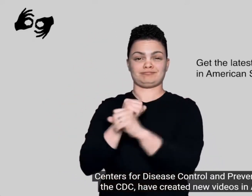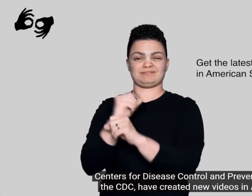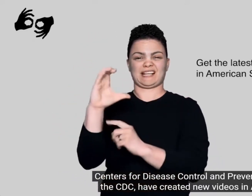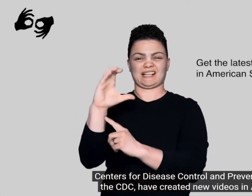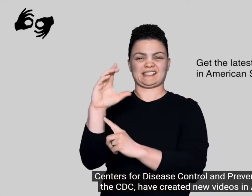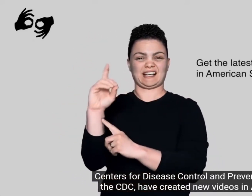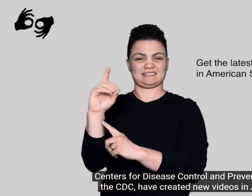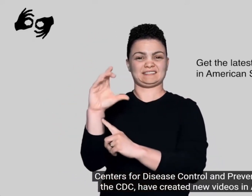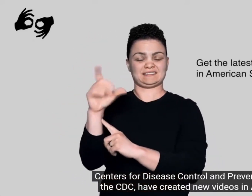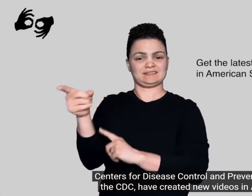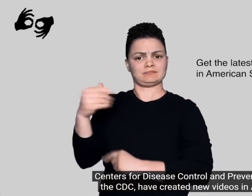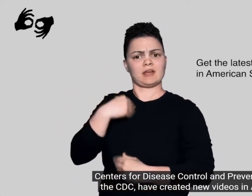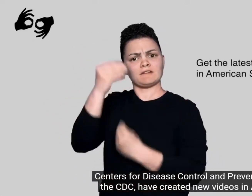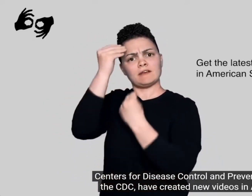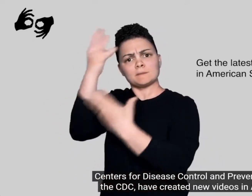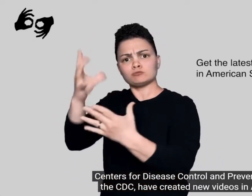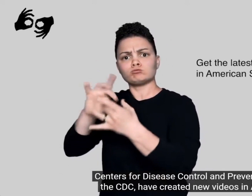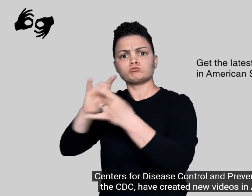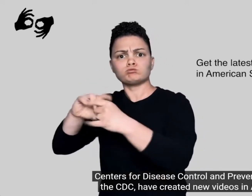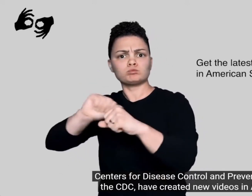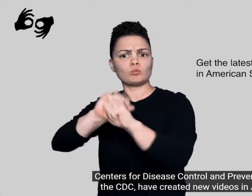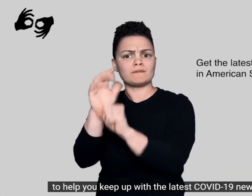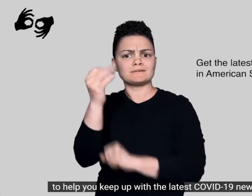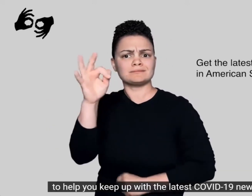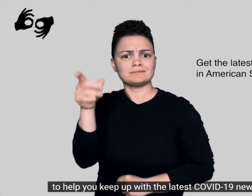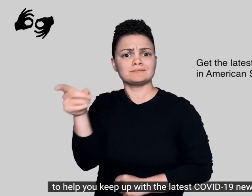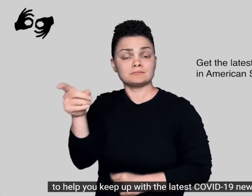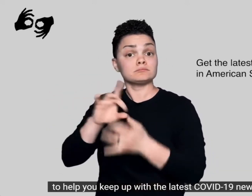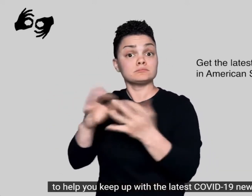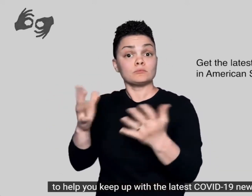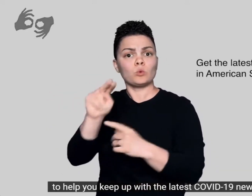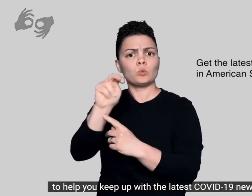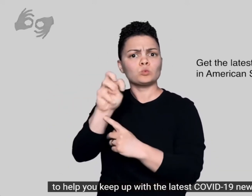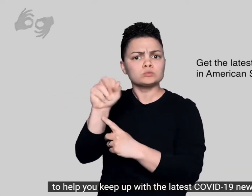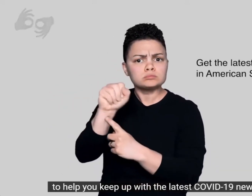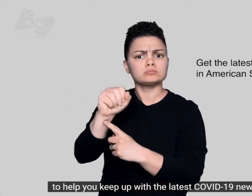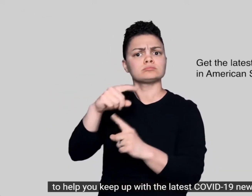The CDC have created new videos in American Sign Language to help you